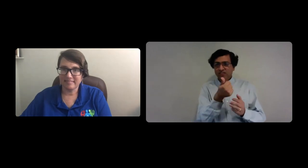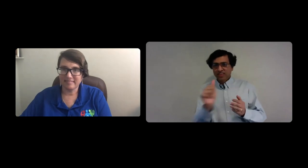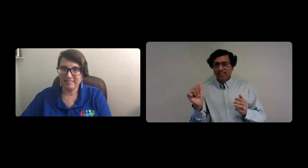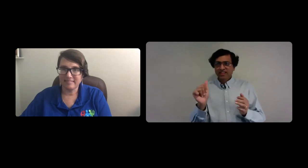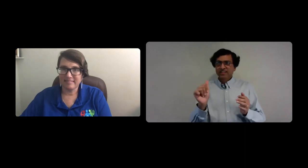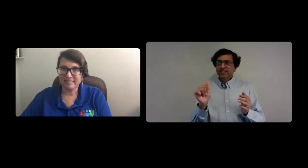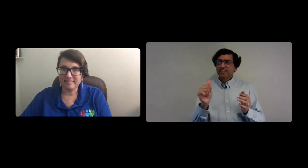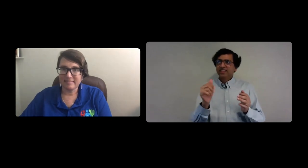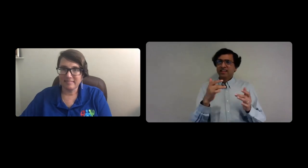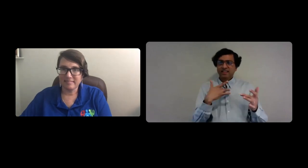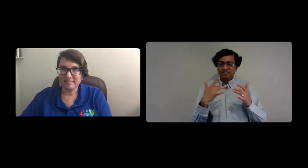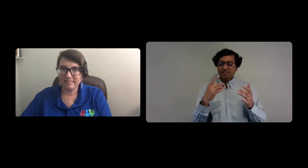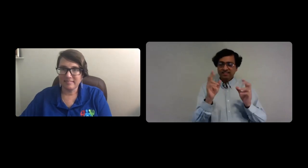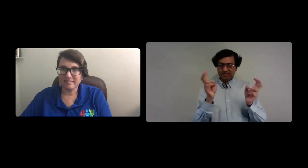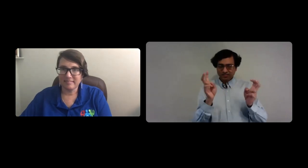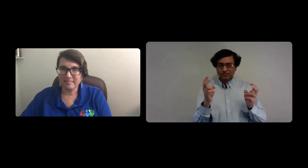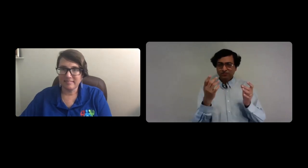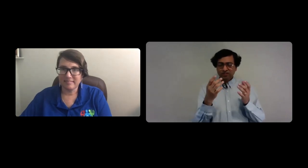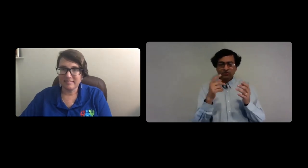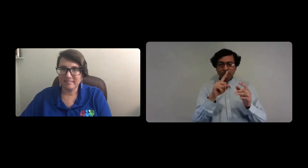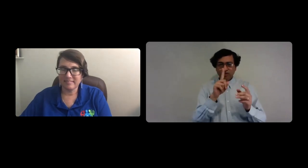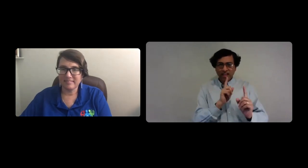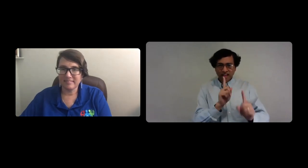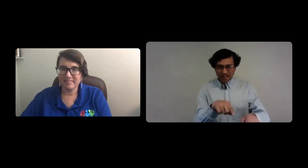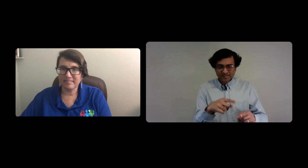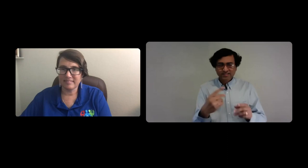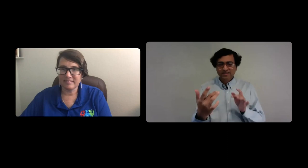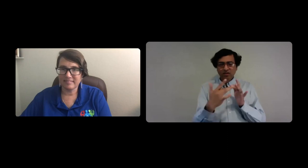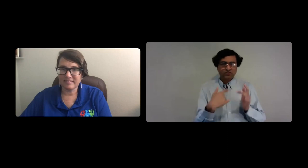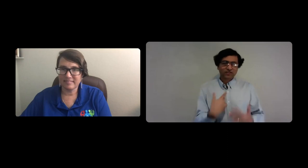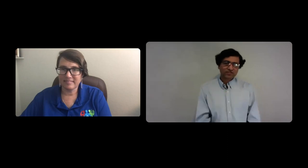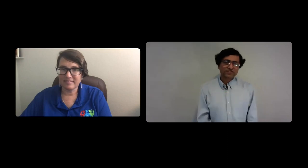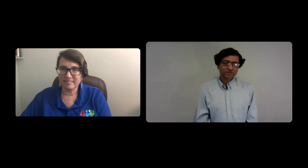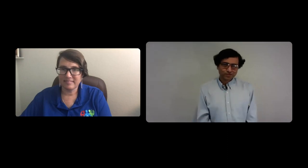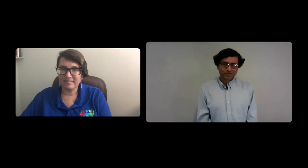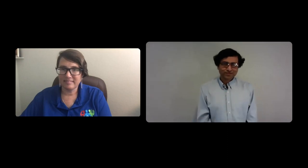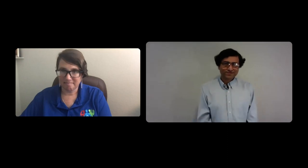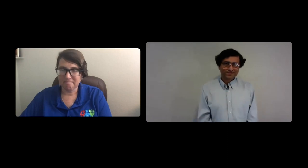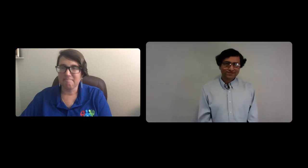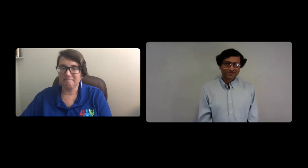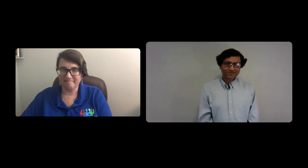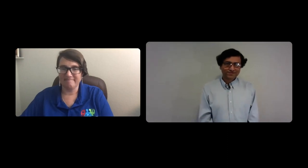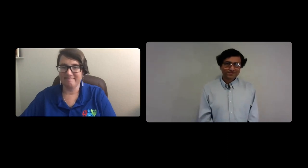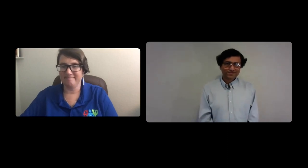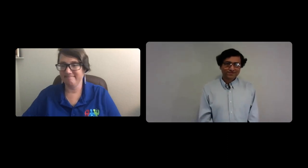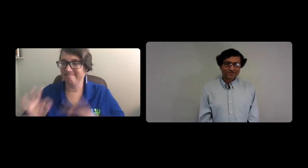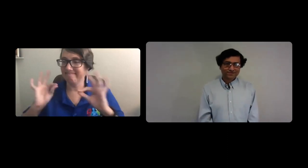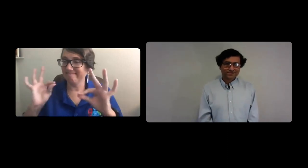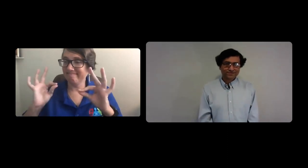research. Again, if you have questions or concerns as time